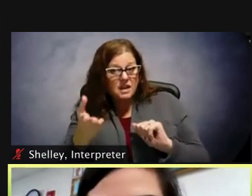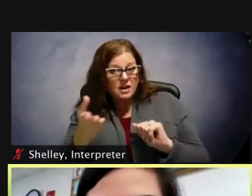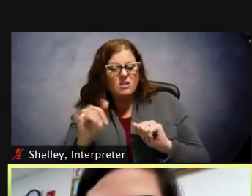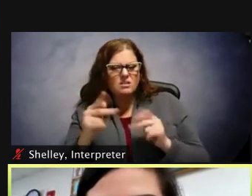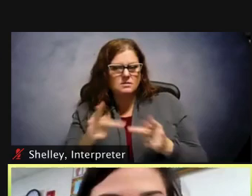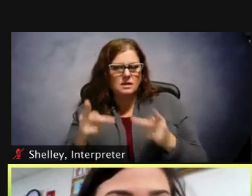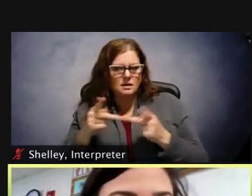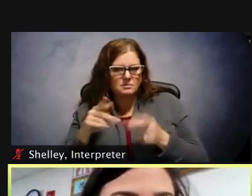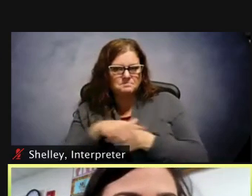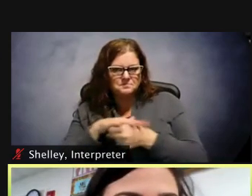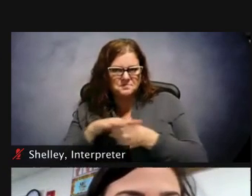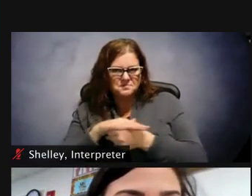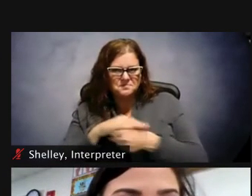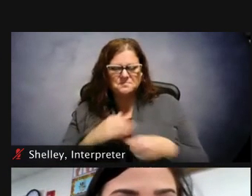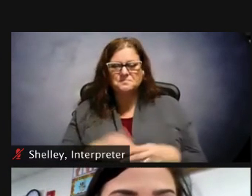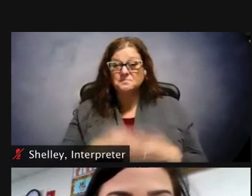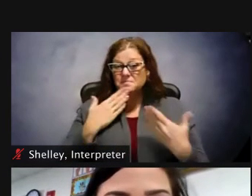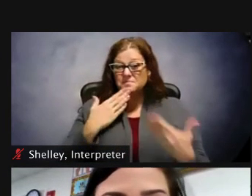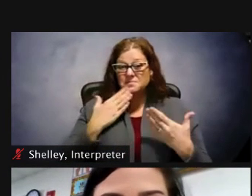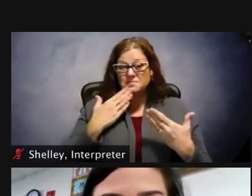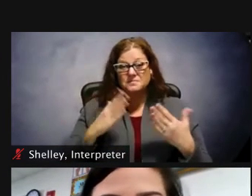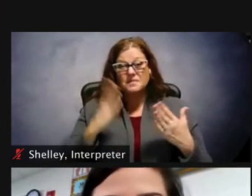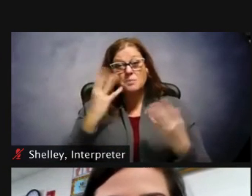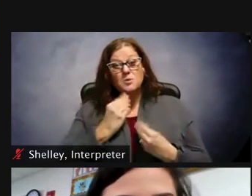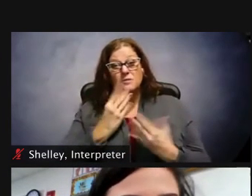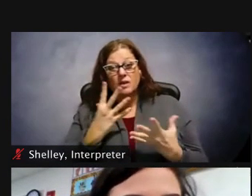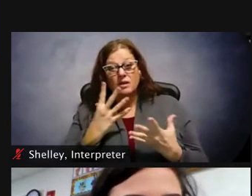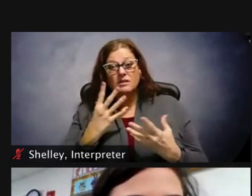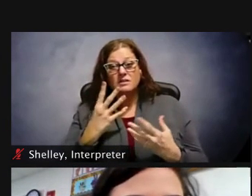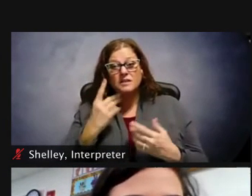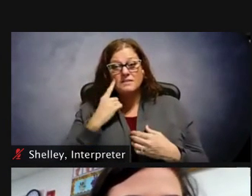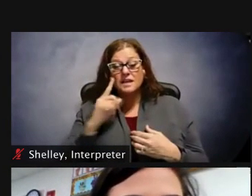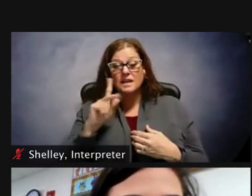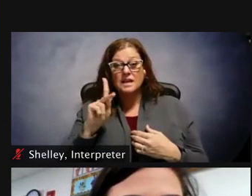[CARA] Thank you. That is beautiful. And I think actually Karen summed it up,